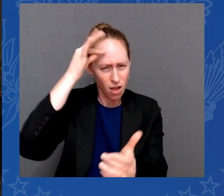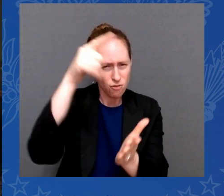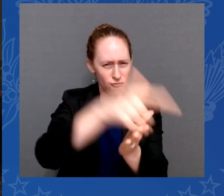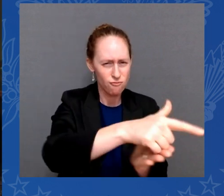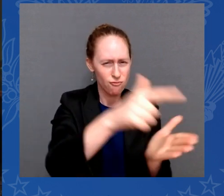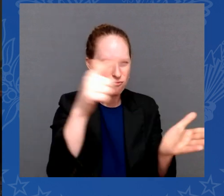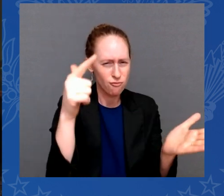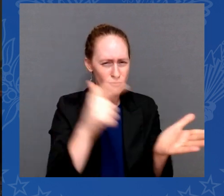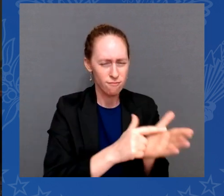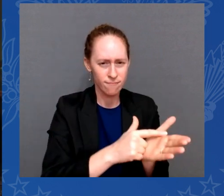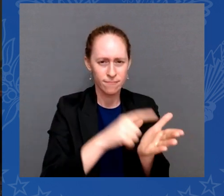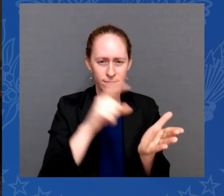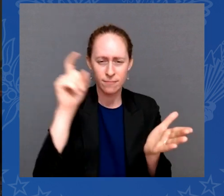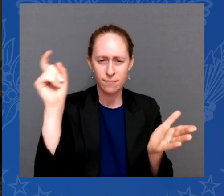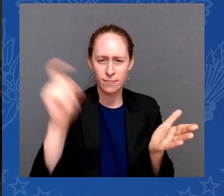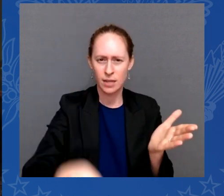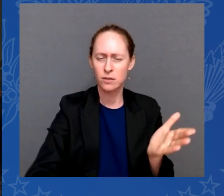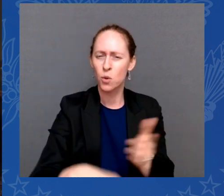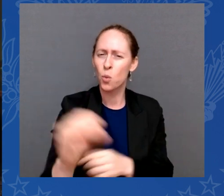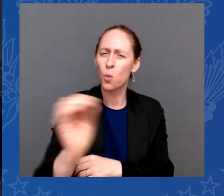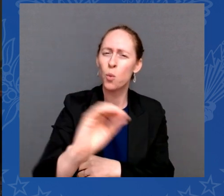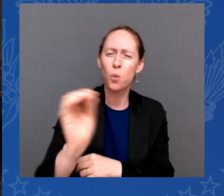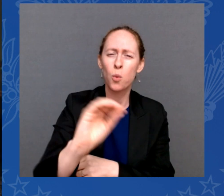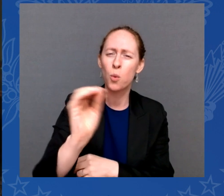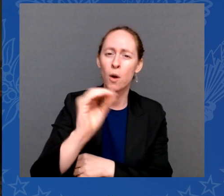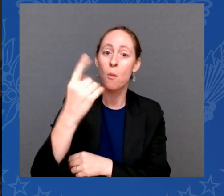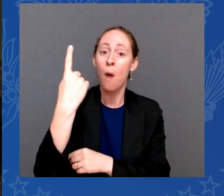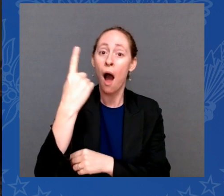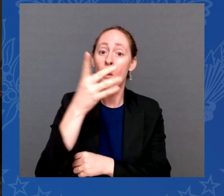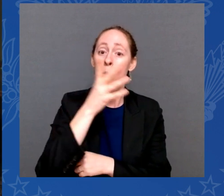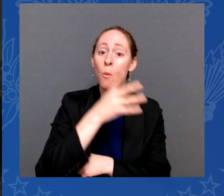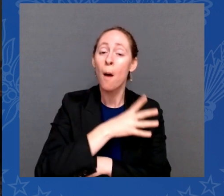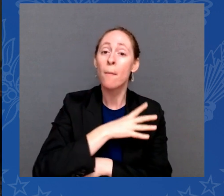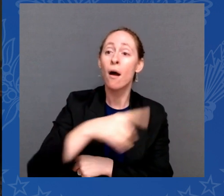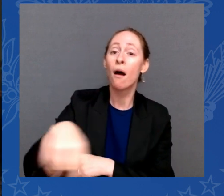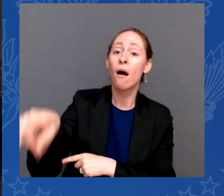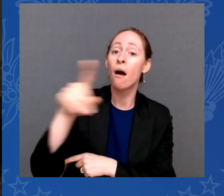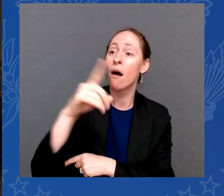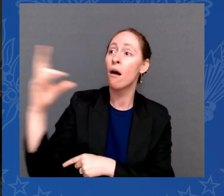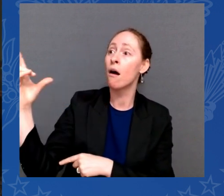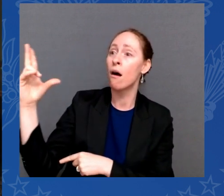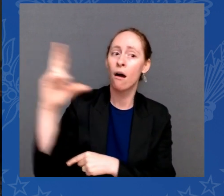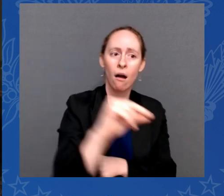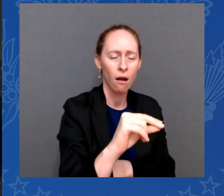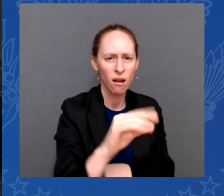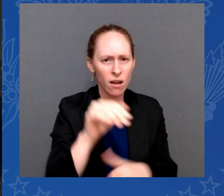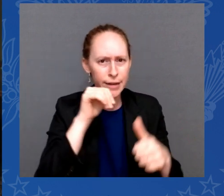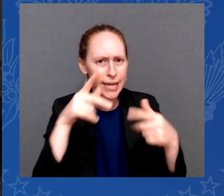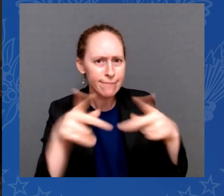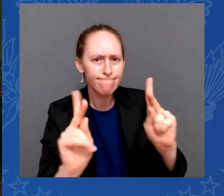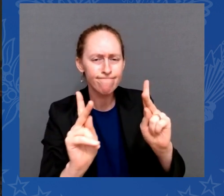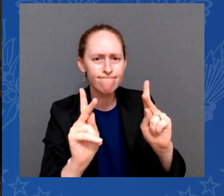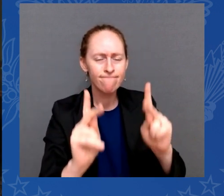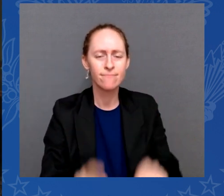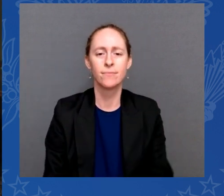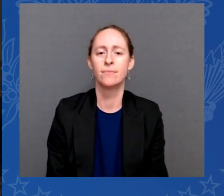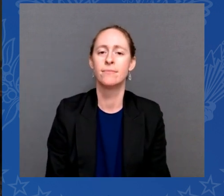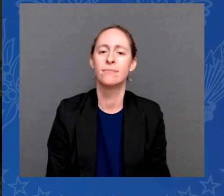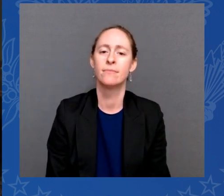during a medical crisis. The Justice Department stepped in to make sure that this extreme state law criminalizing abortion